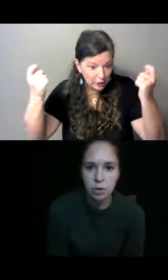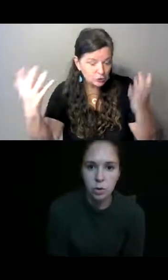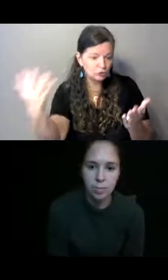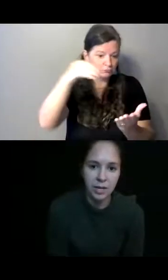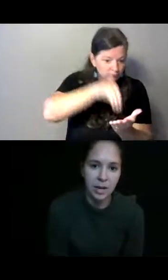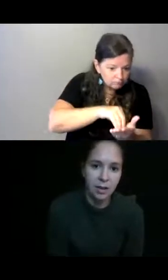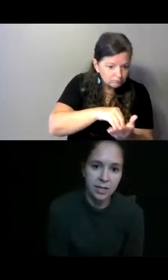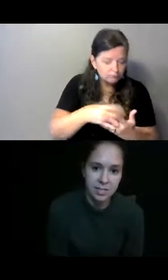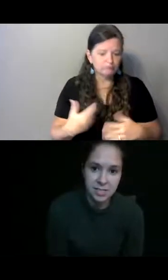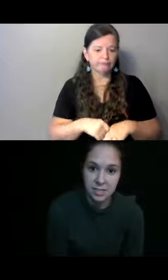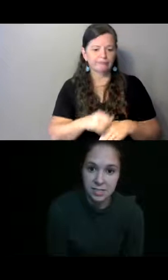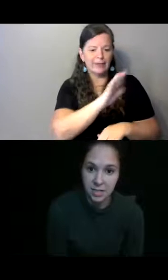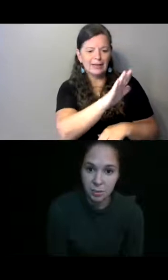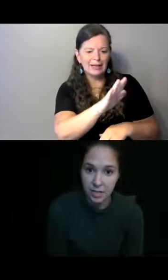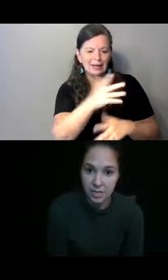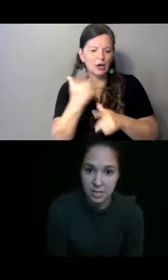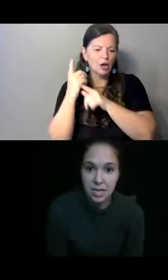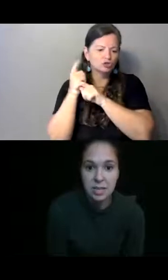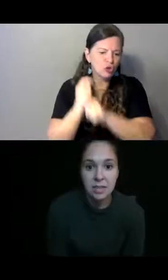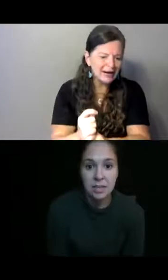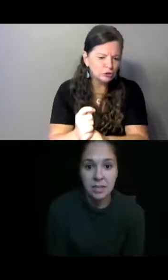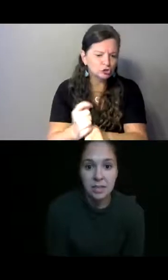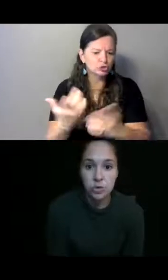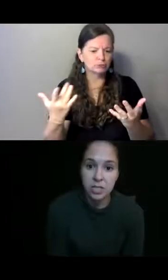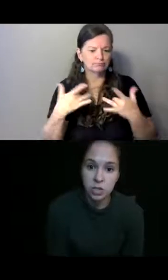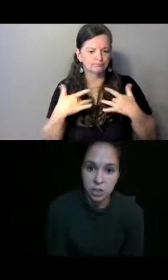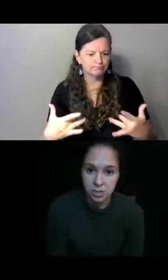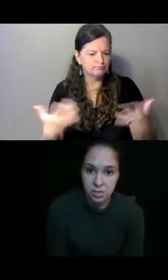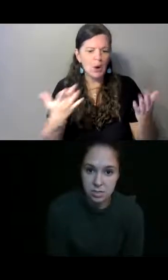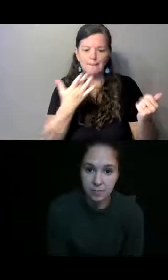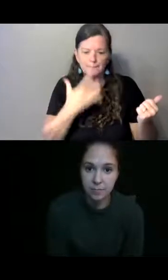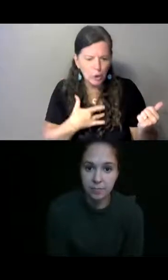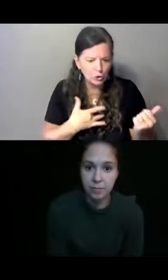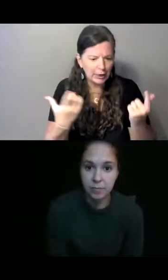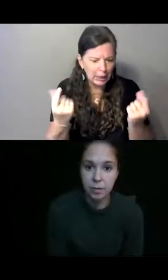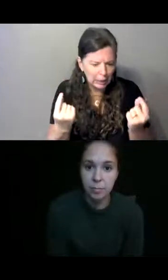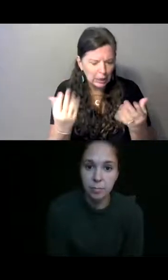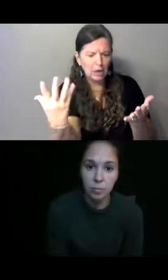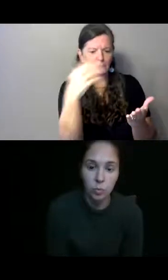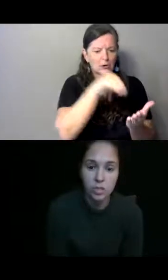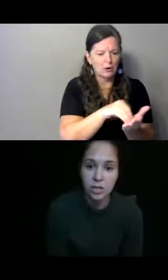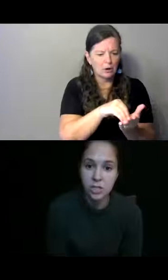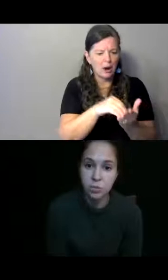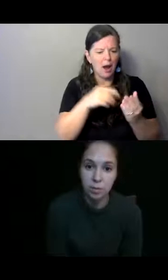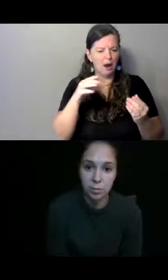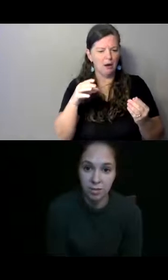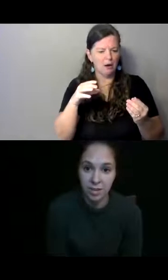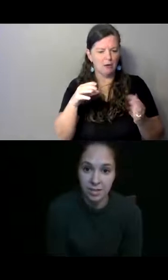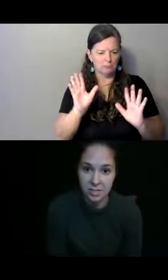incorporate holidays, that they celebrate, traditions. What do they do on birthdays?